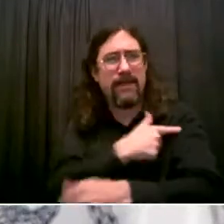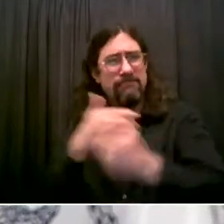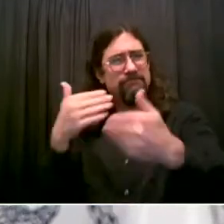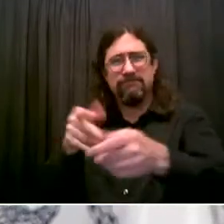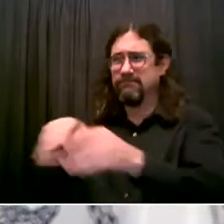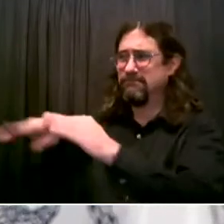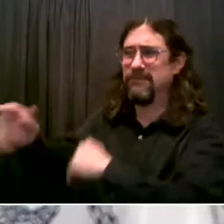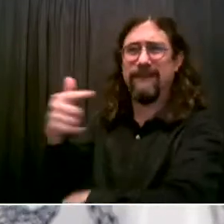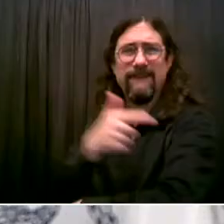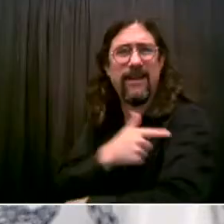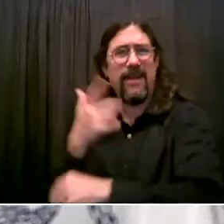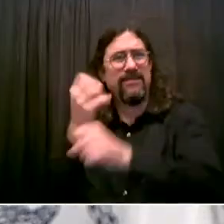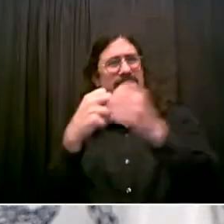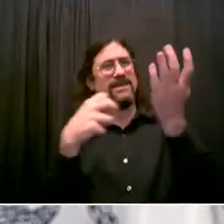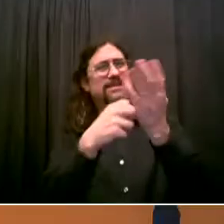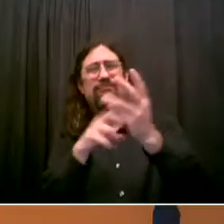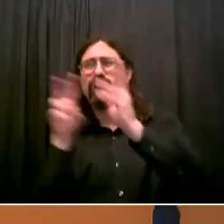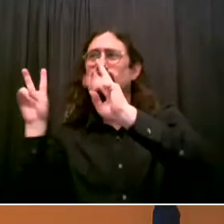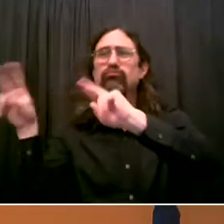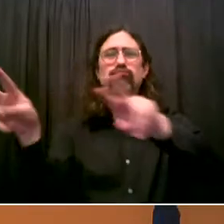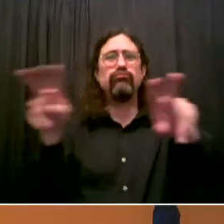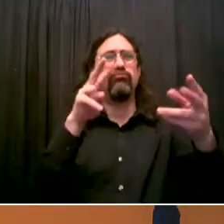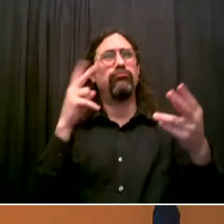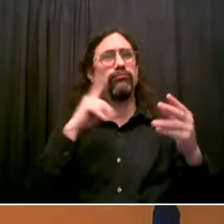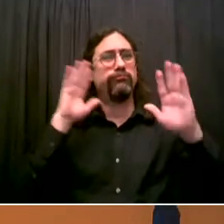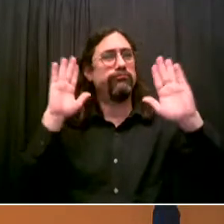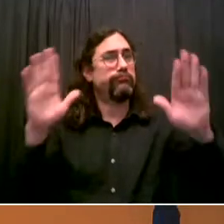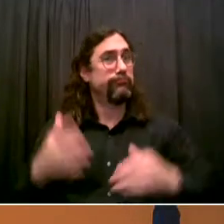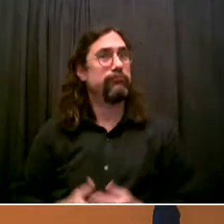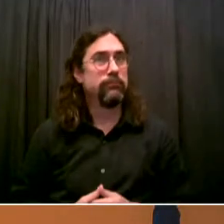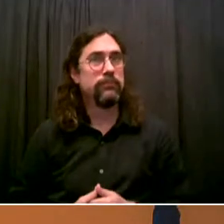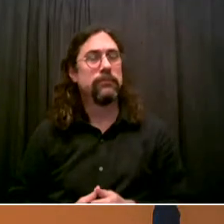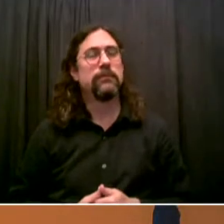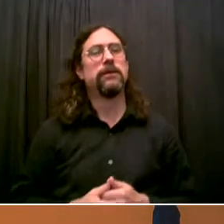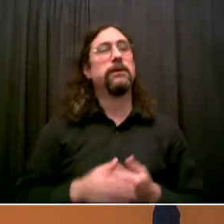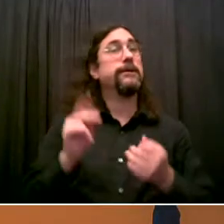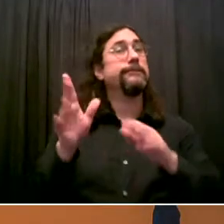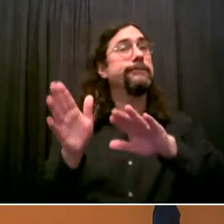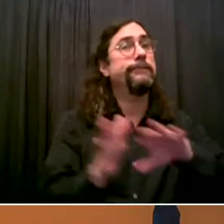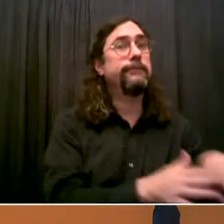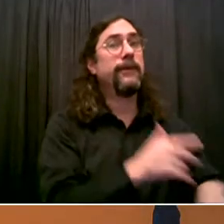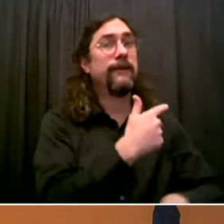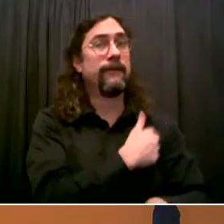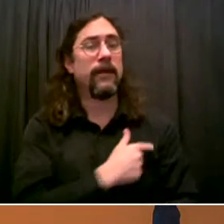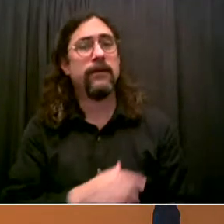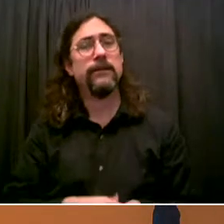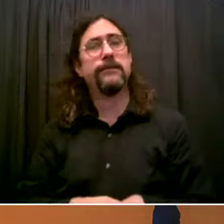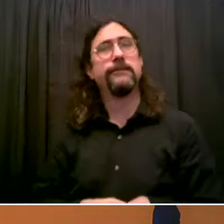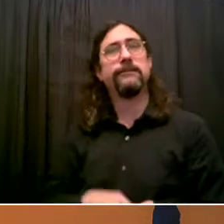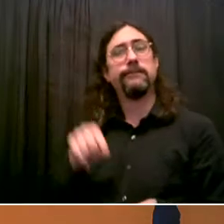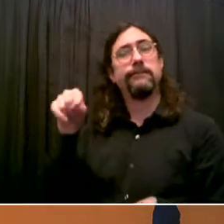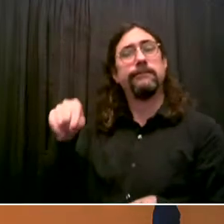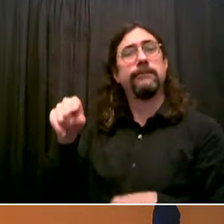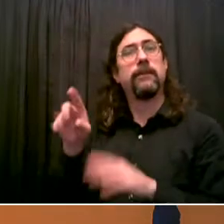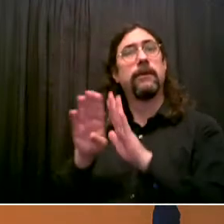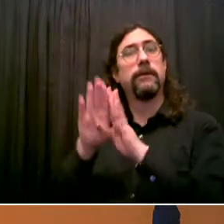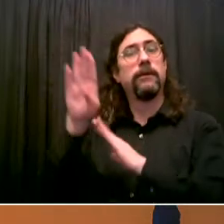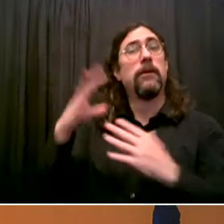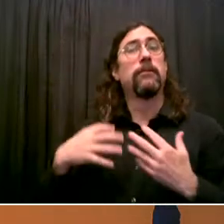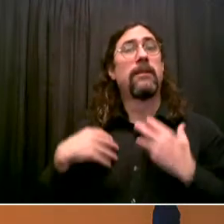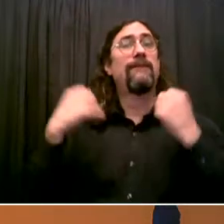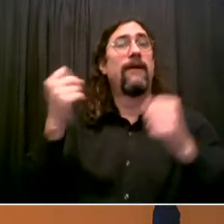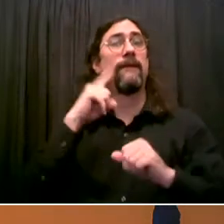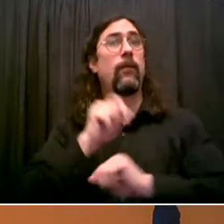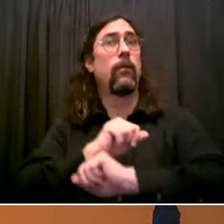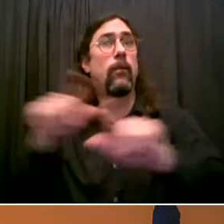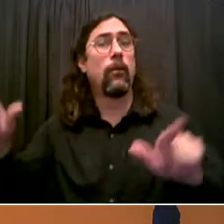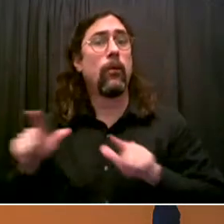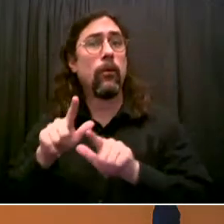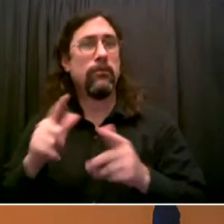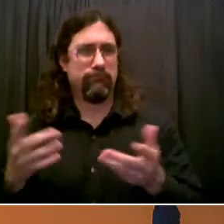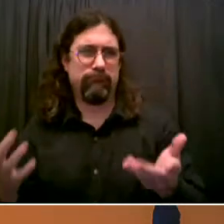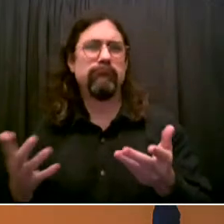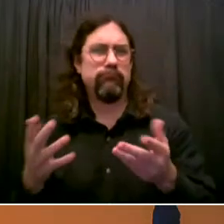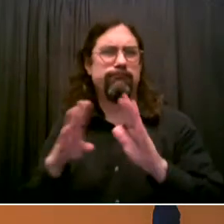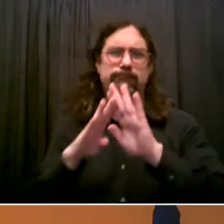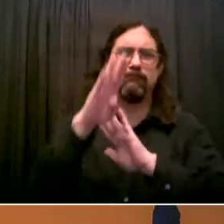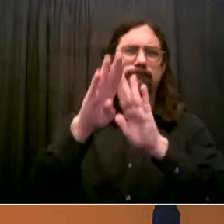AND IT IS SAFE.